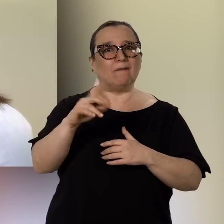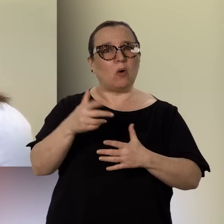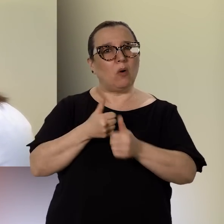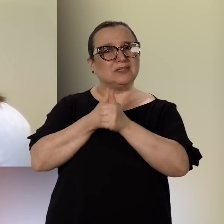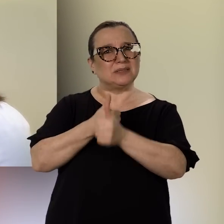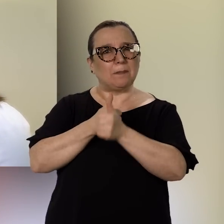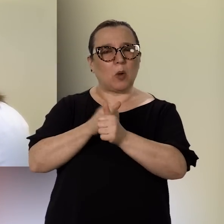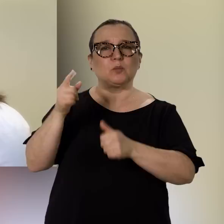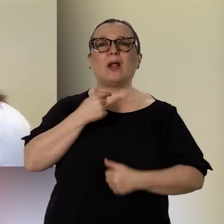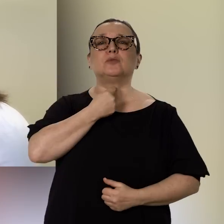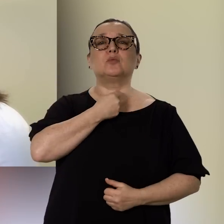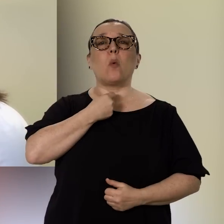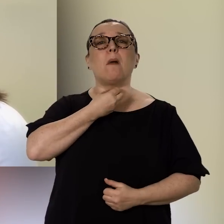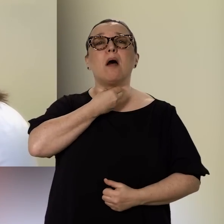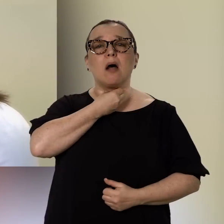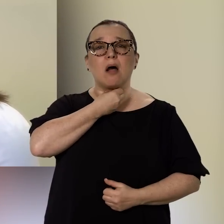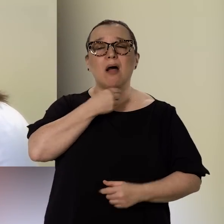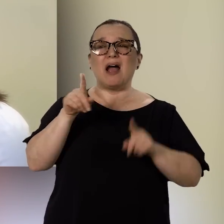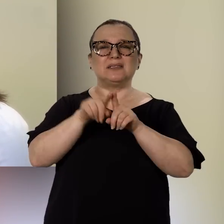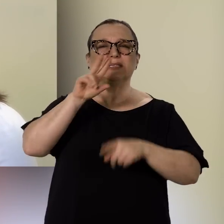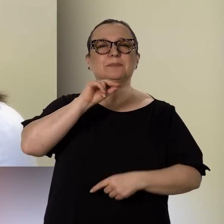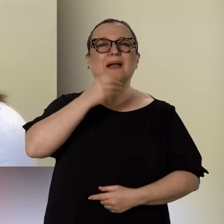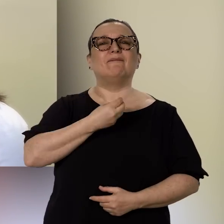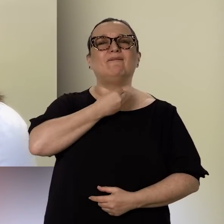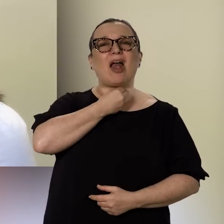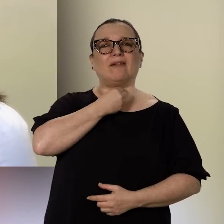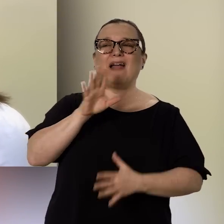and that will go on for as long as they need it.